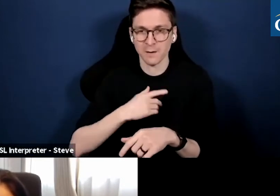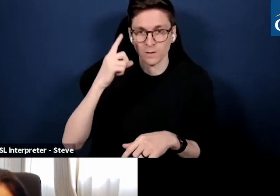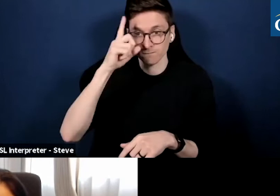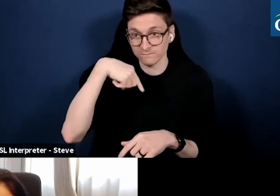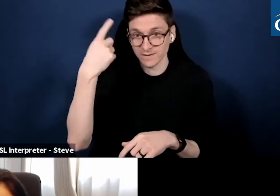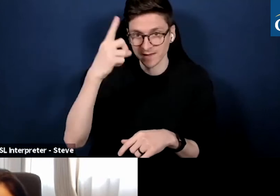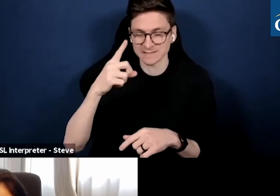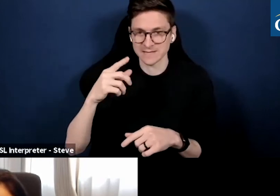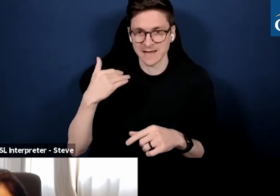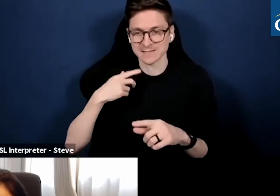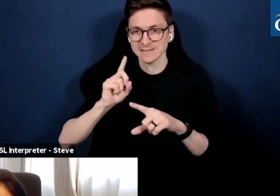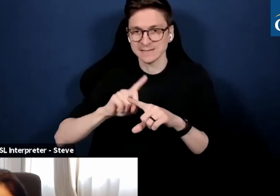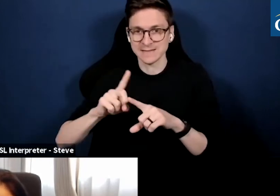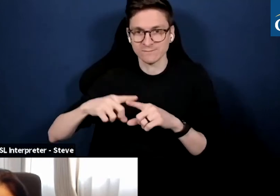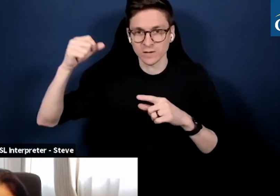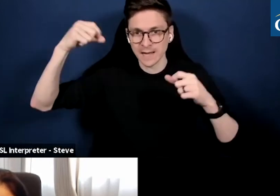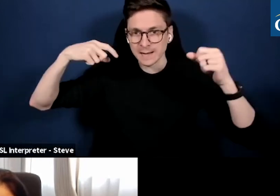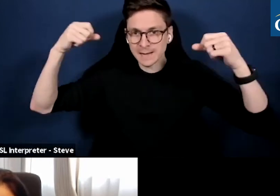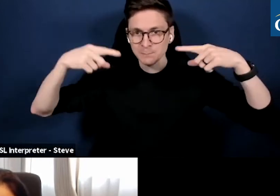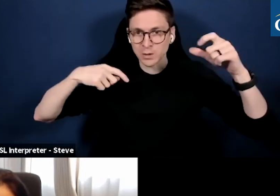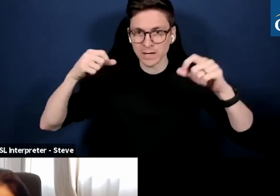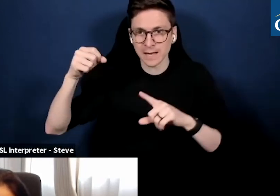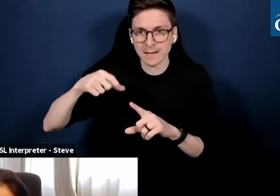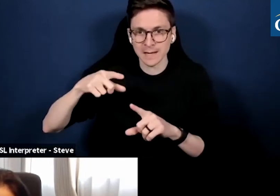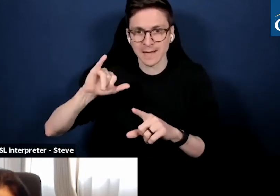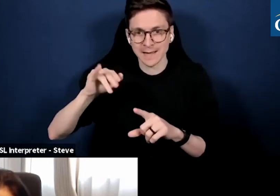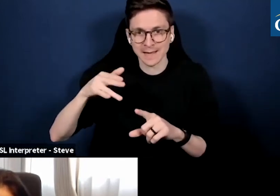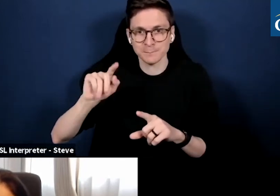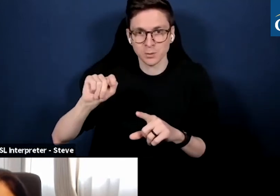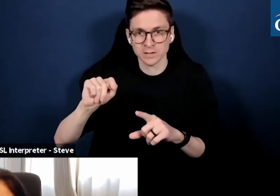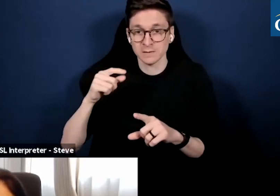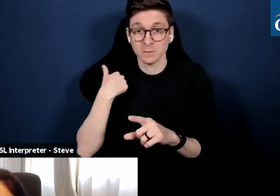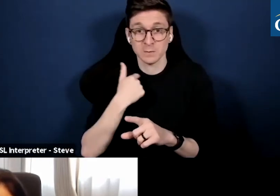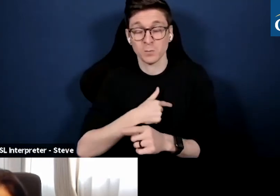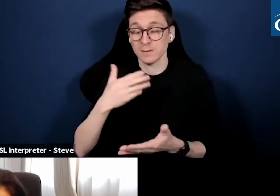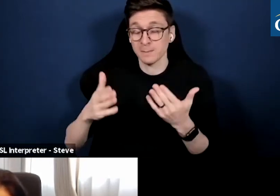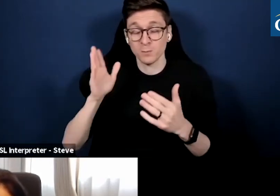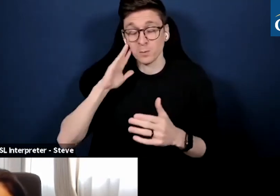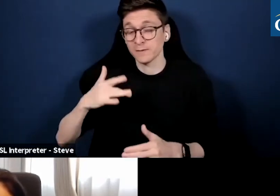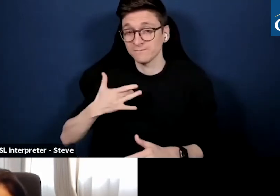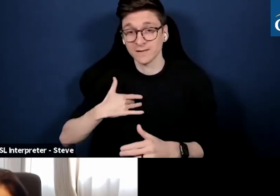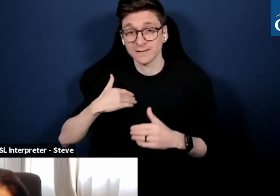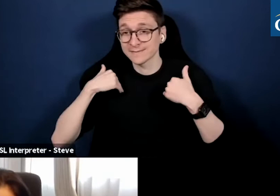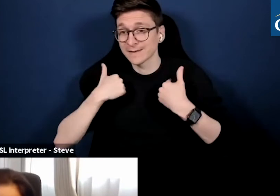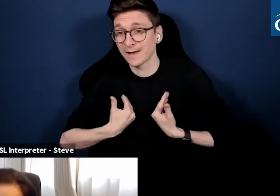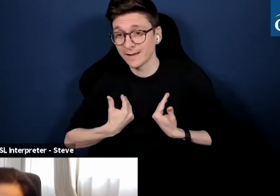and there's a simultaneous we may be feeling tired so our eyelids are slow we may be slouching